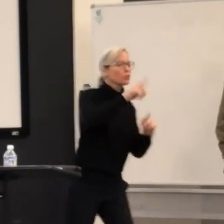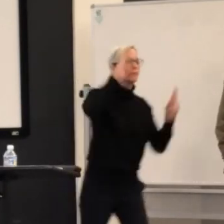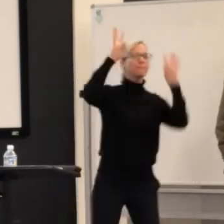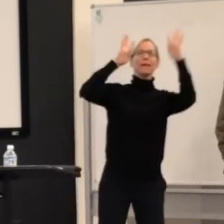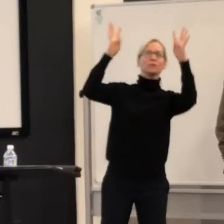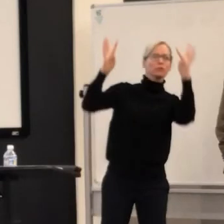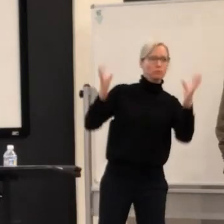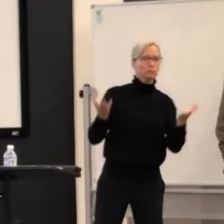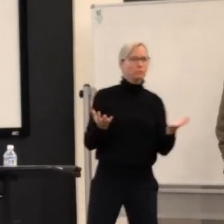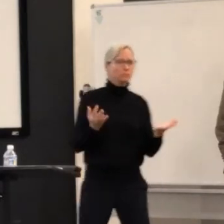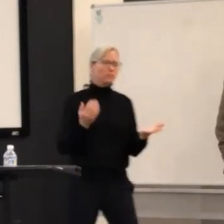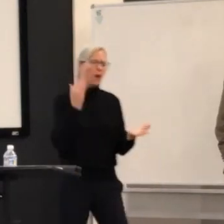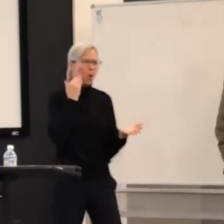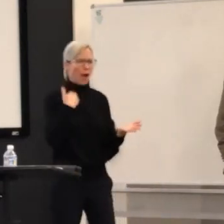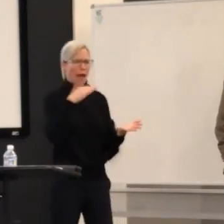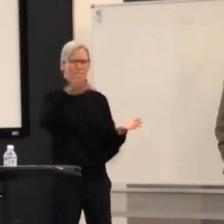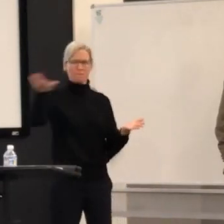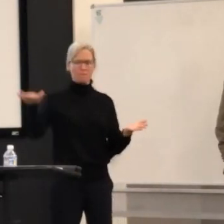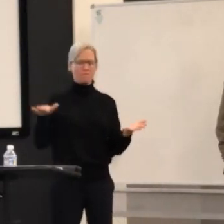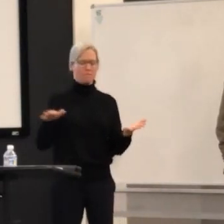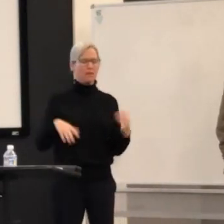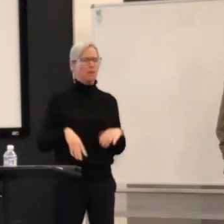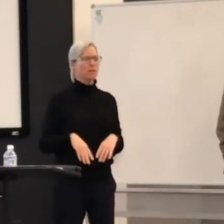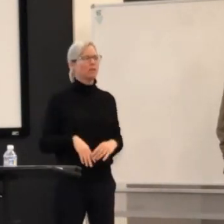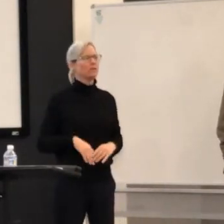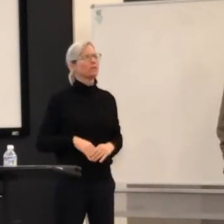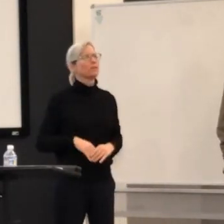I can say that there are more a large number of them